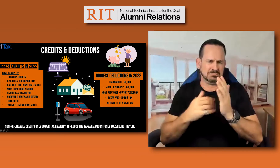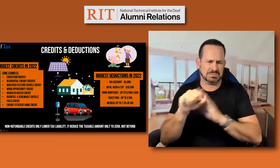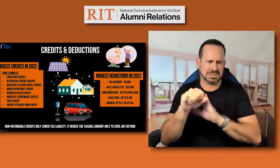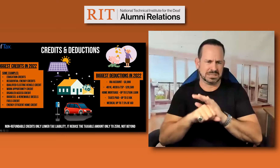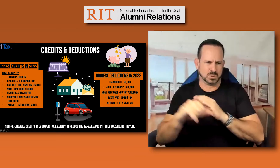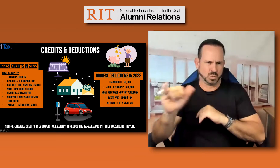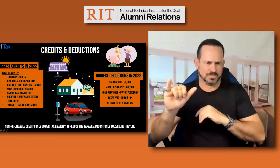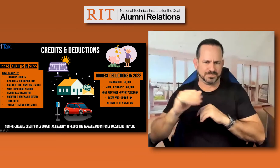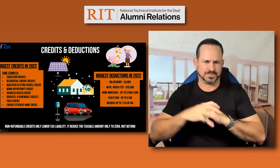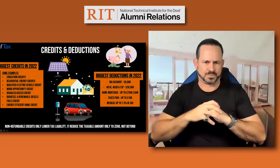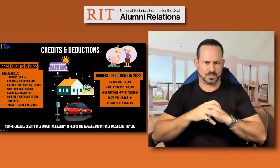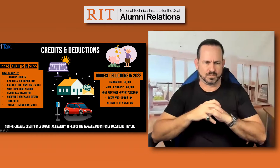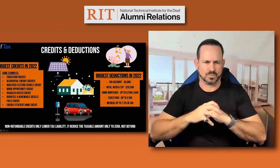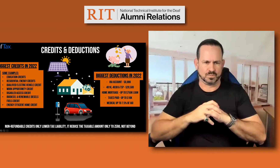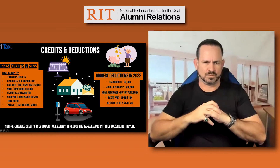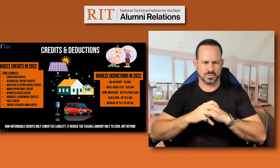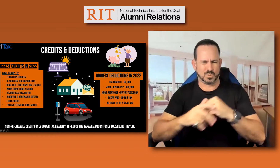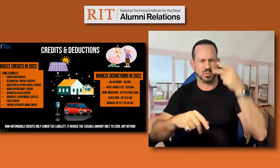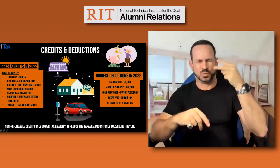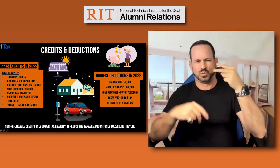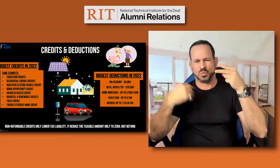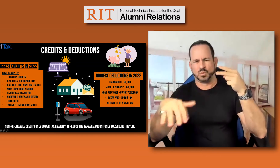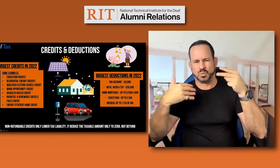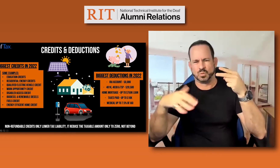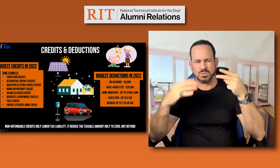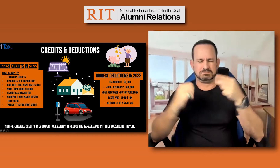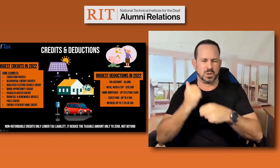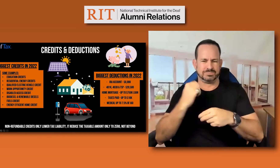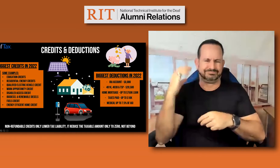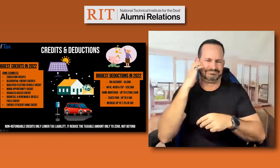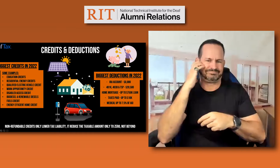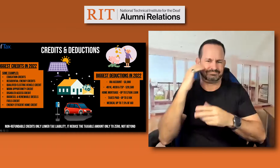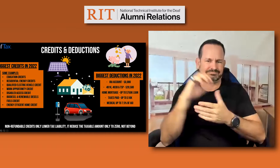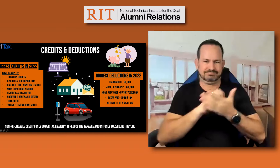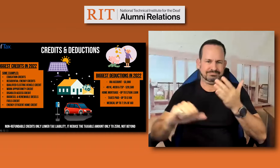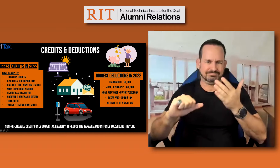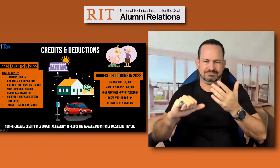This typically applies to federal employees.